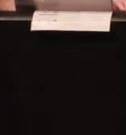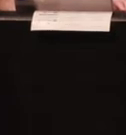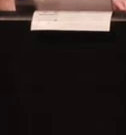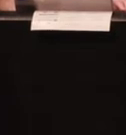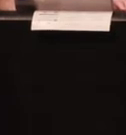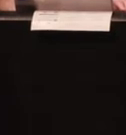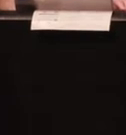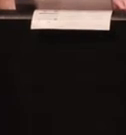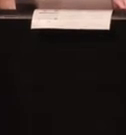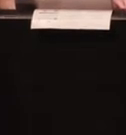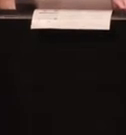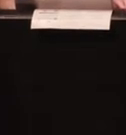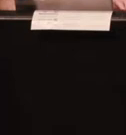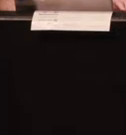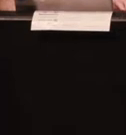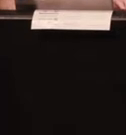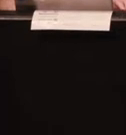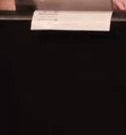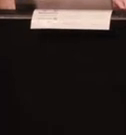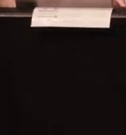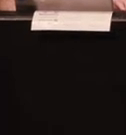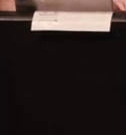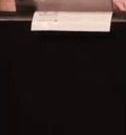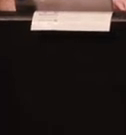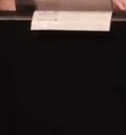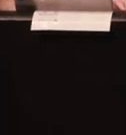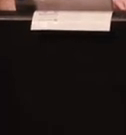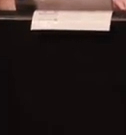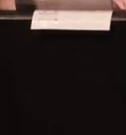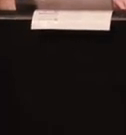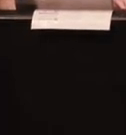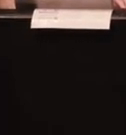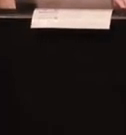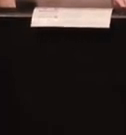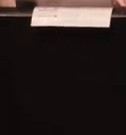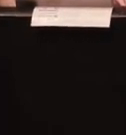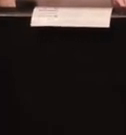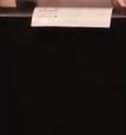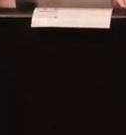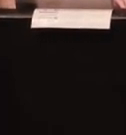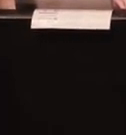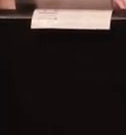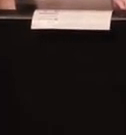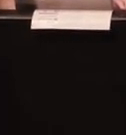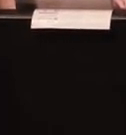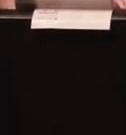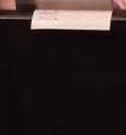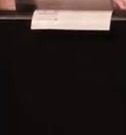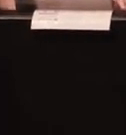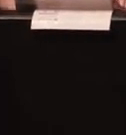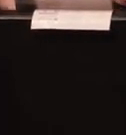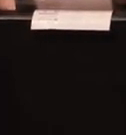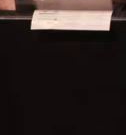It's pretty much my second worst nightmare, giving public speaking after doing it in Spiderman pajamas.